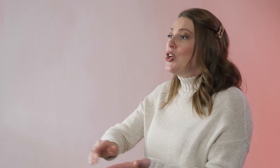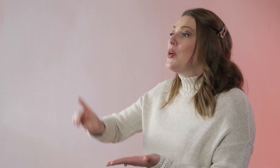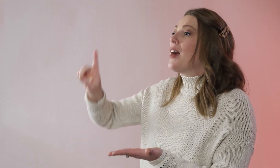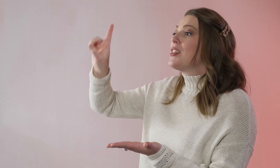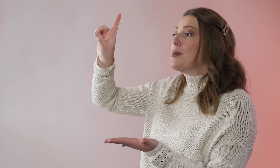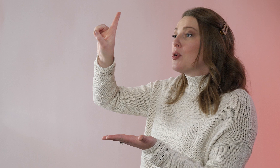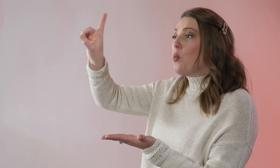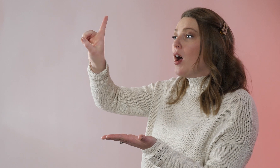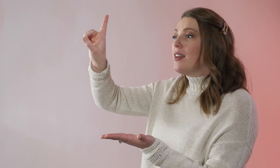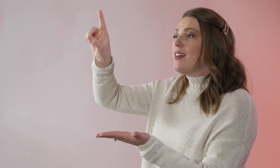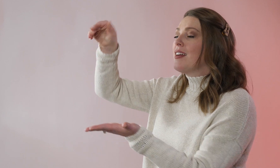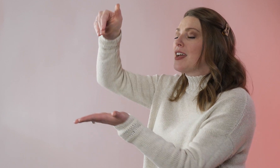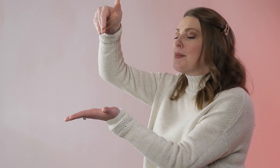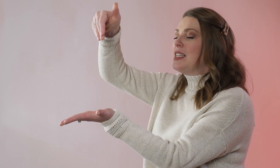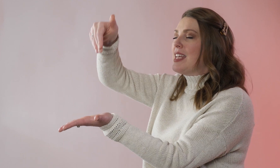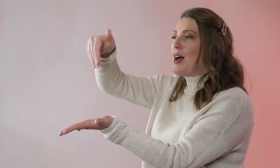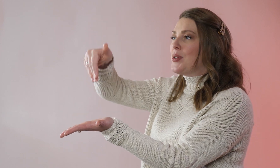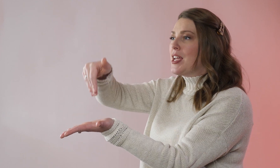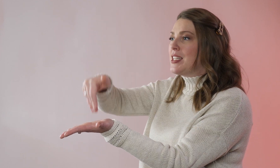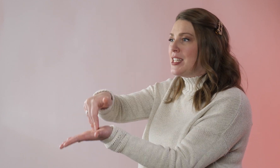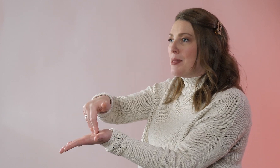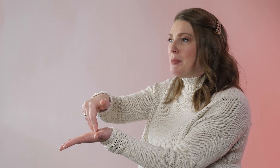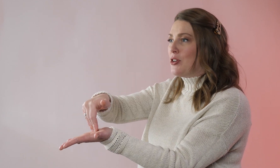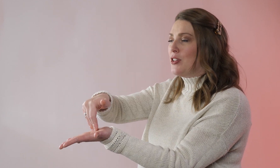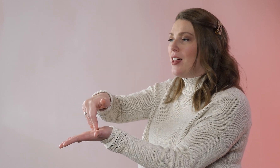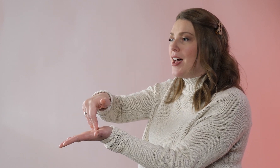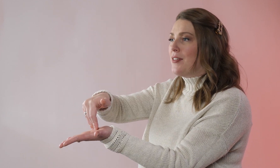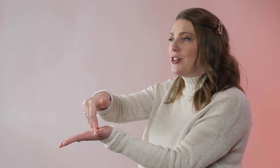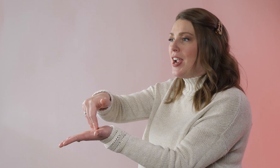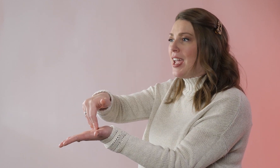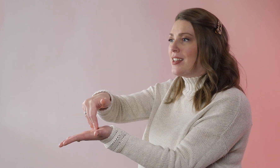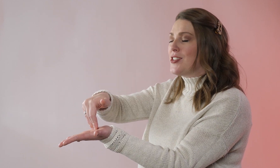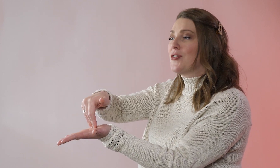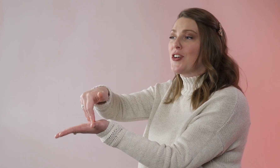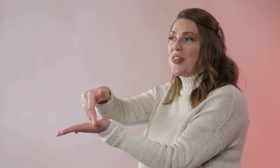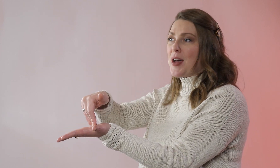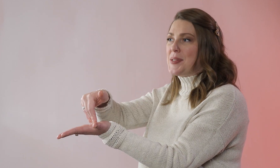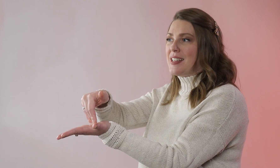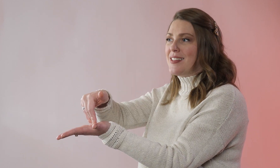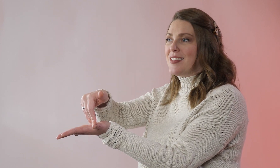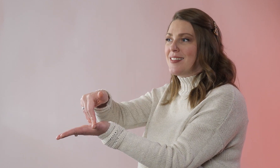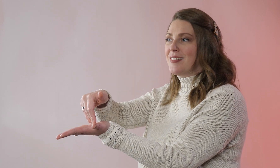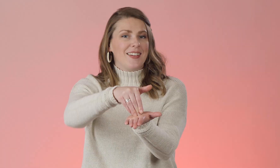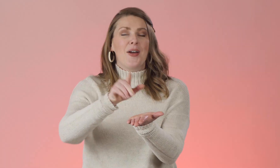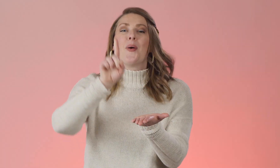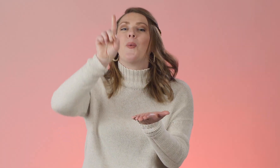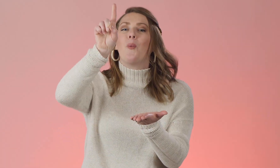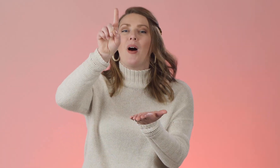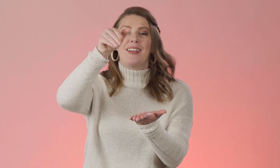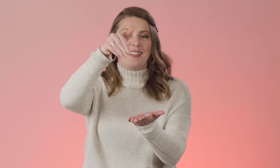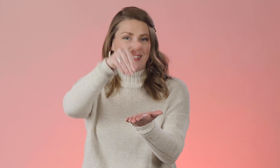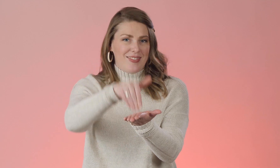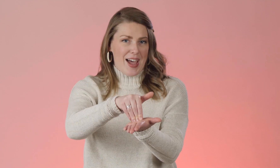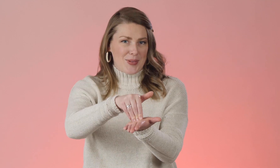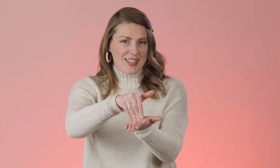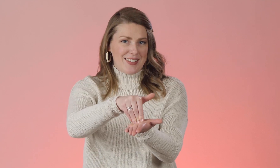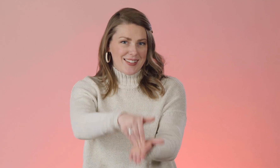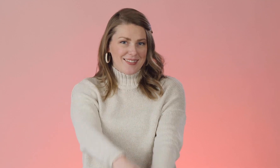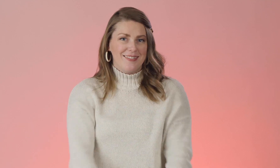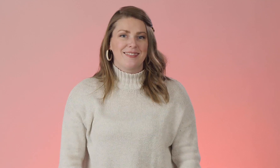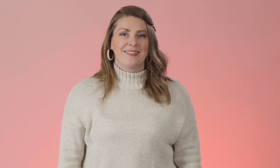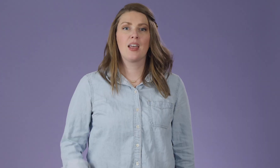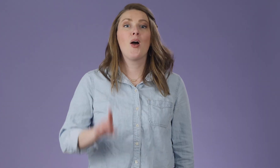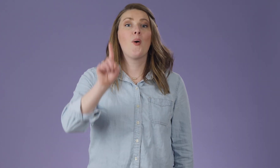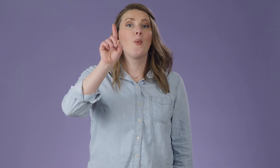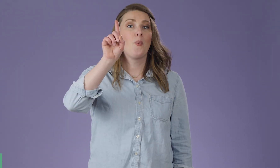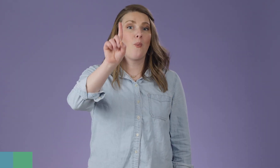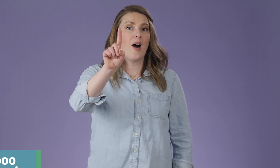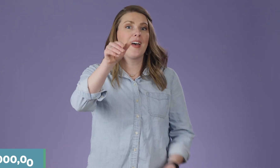you have the number one coming down to the middle of your hand for a thousand 'one-thousand.' 'One